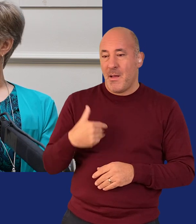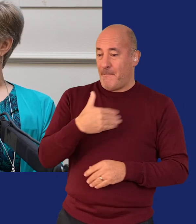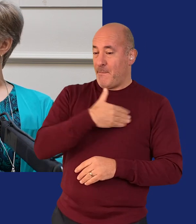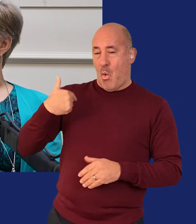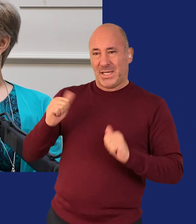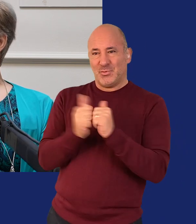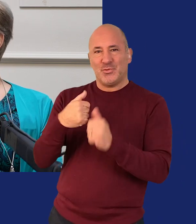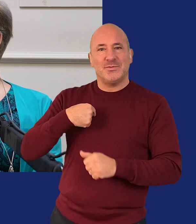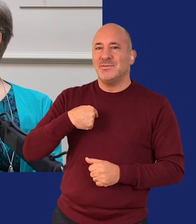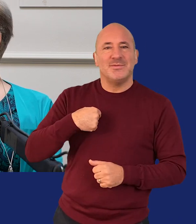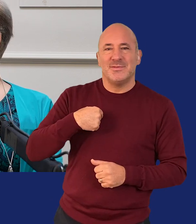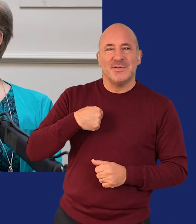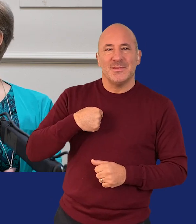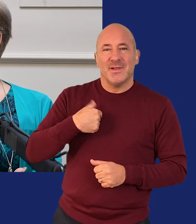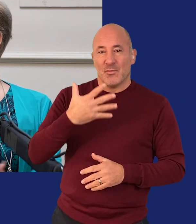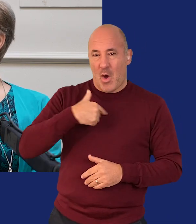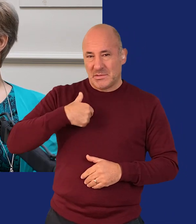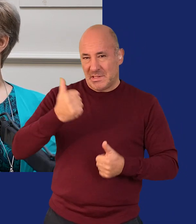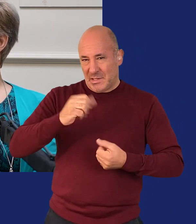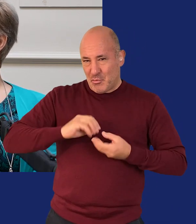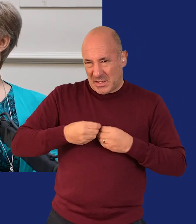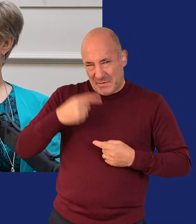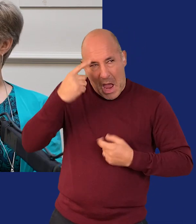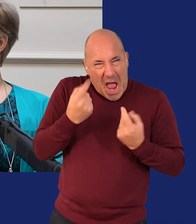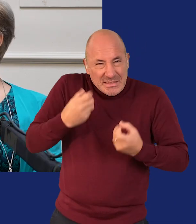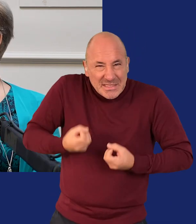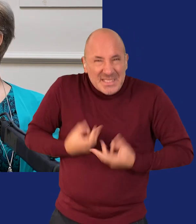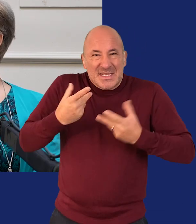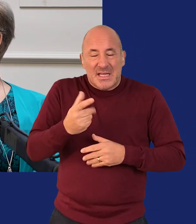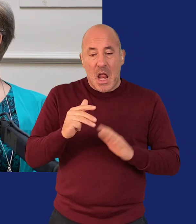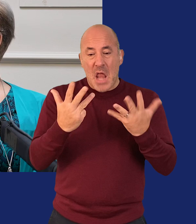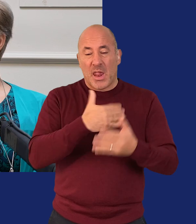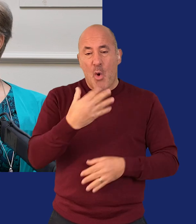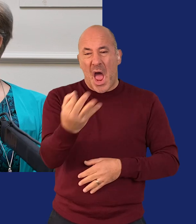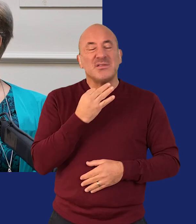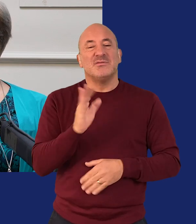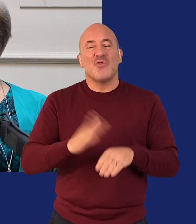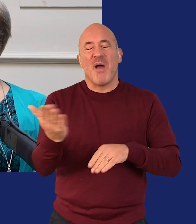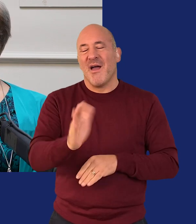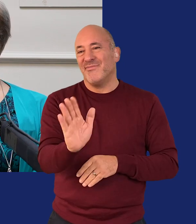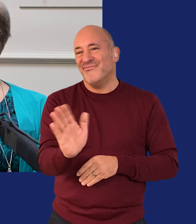Um, I'm not a morning person. So, you know, if you want to get any creativity out of me at all, don't ask me at nine o'clock in the morning.